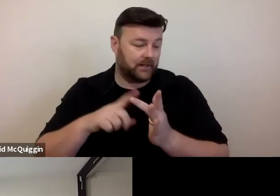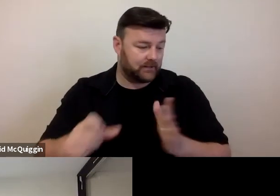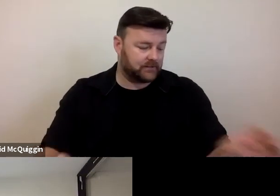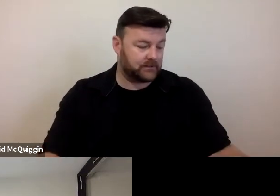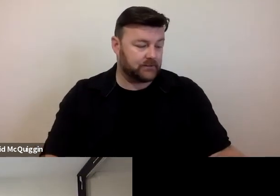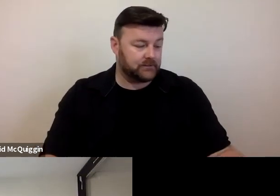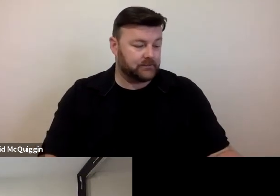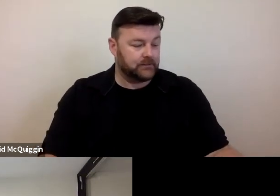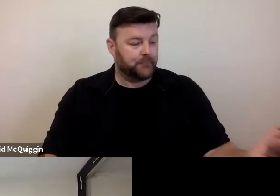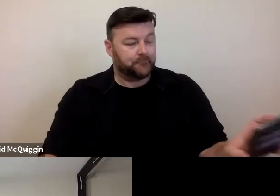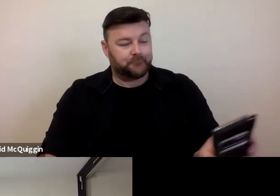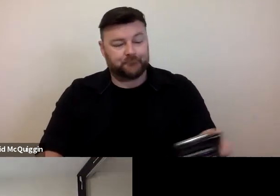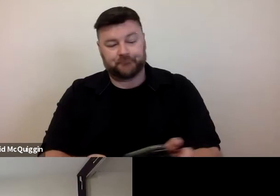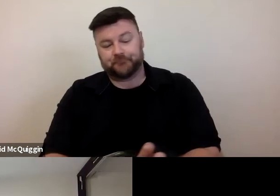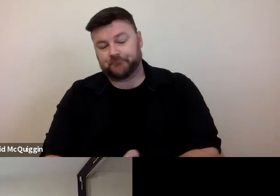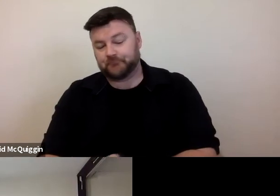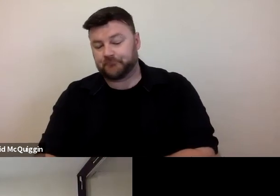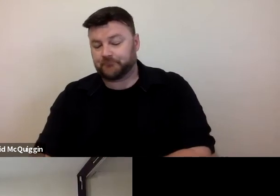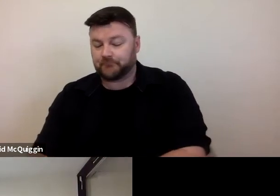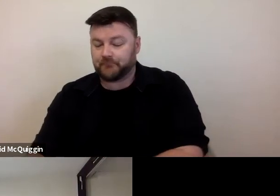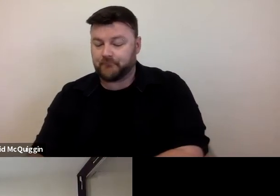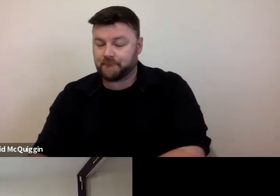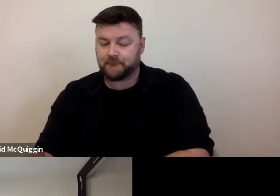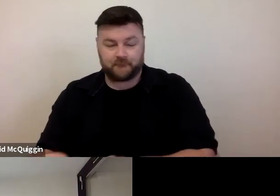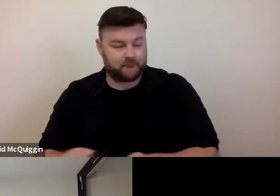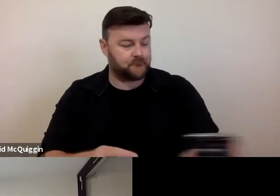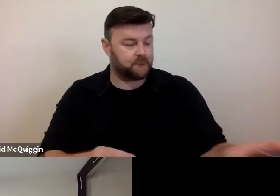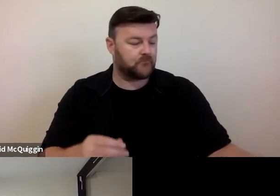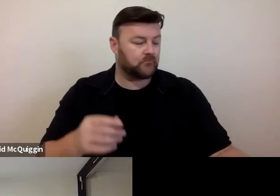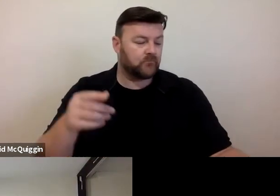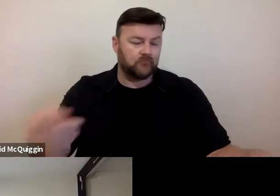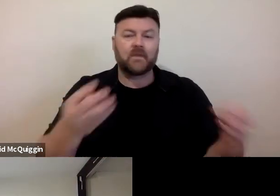projects I showed you about Quantium are downloadable and they are